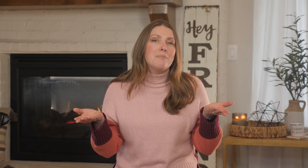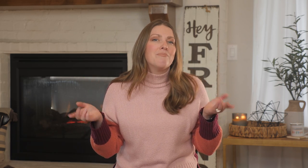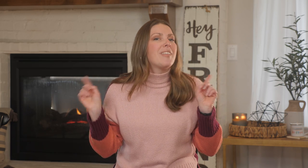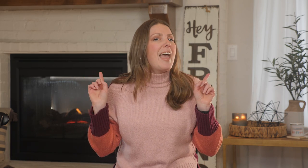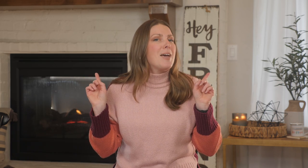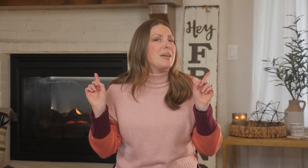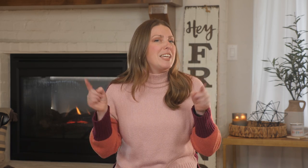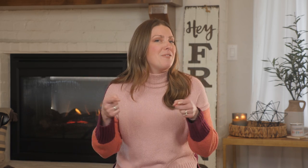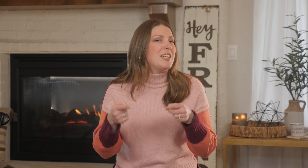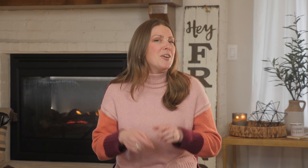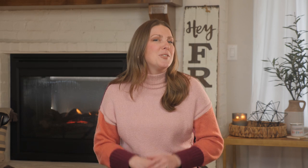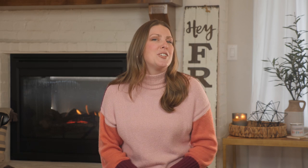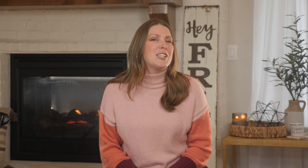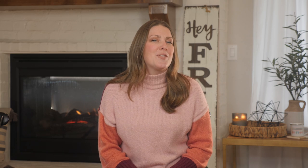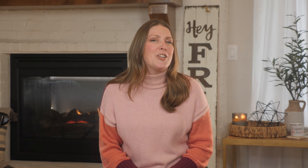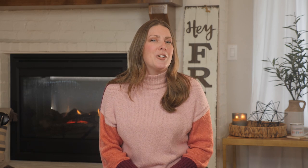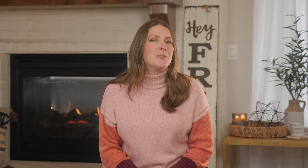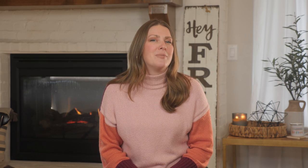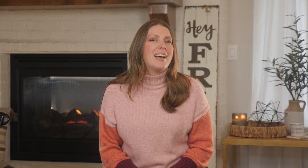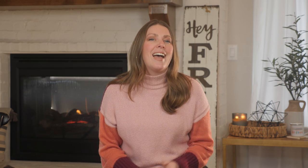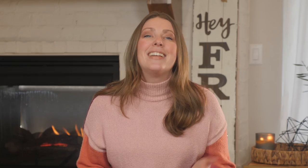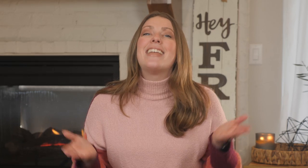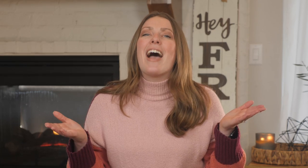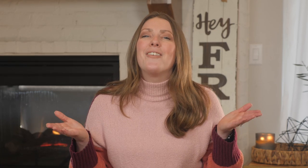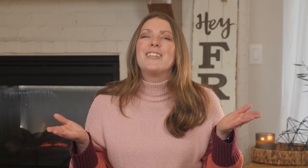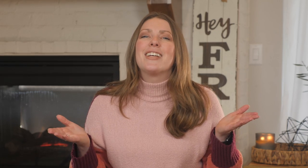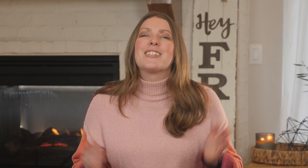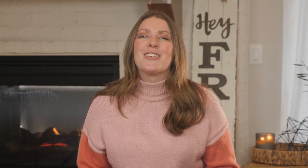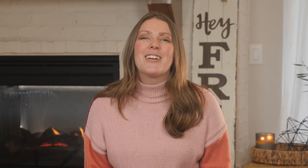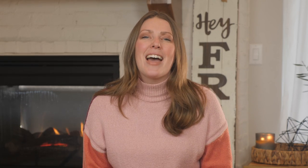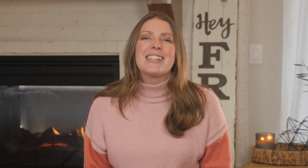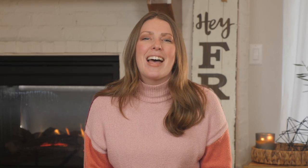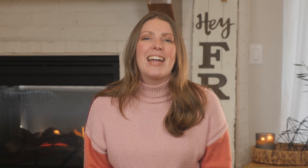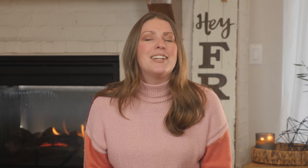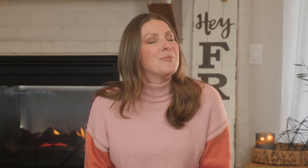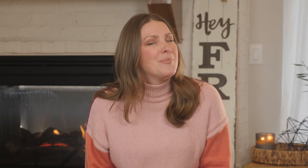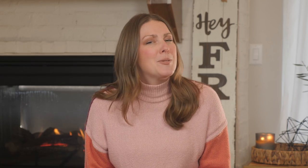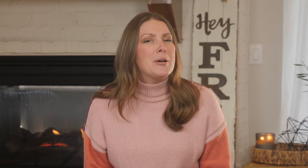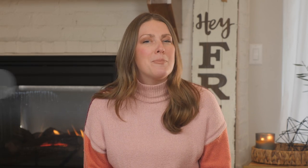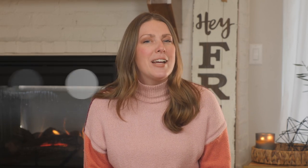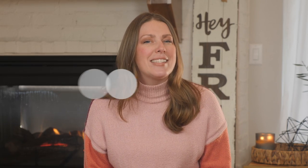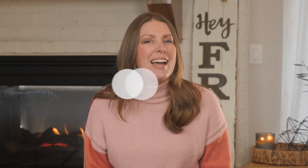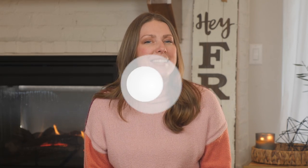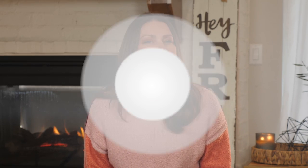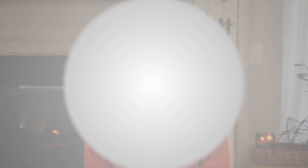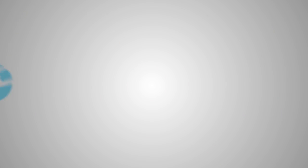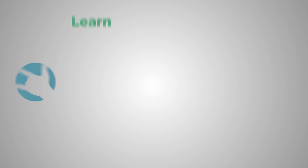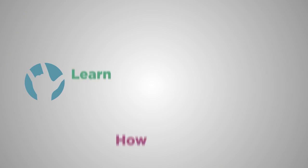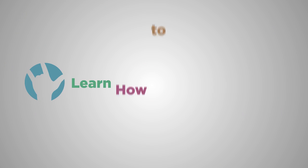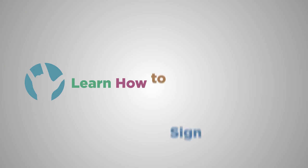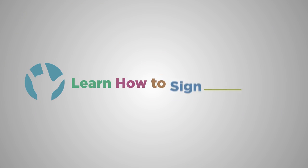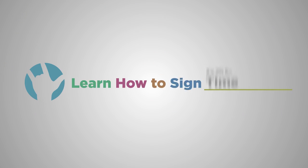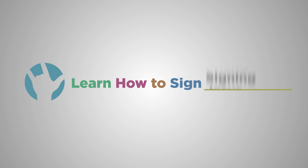and making videos just for you. Now let's learn how to sign spring break signs.